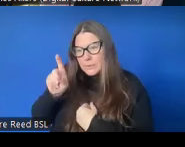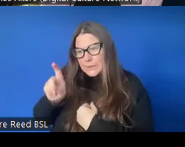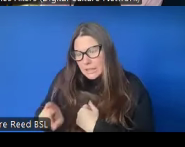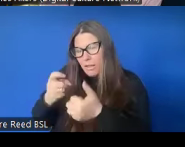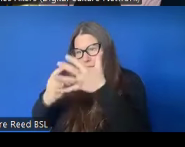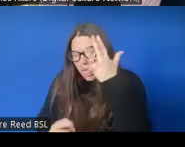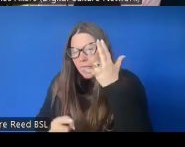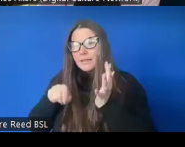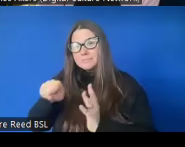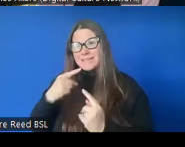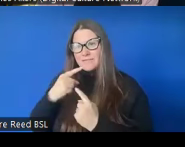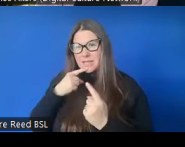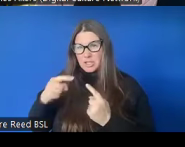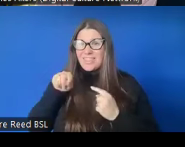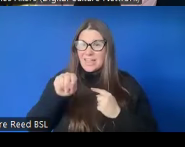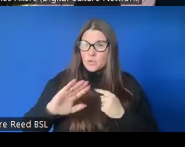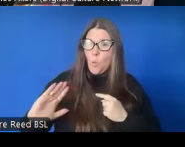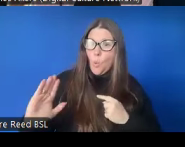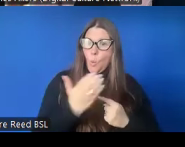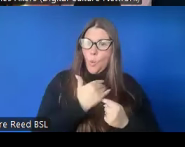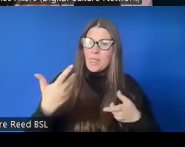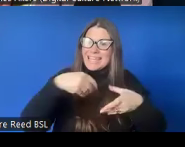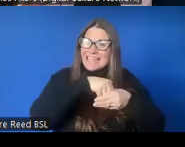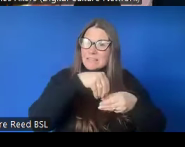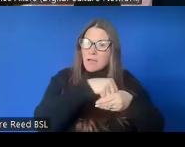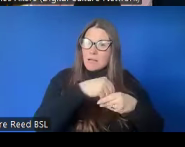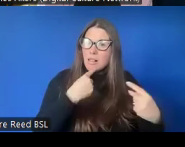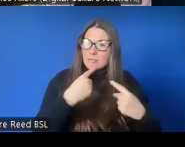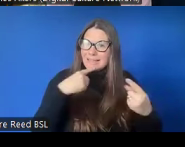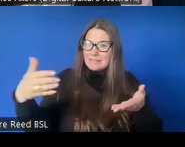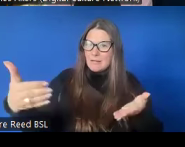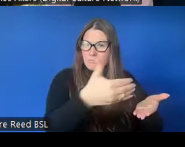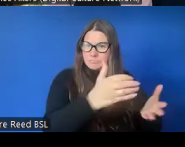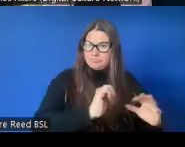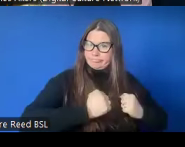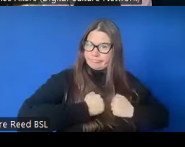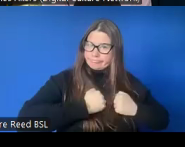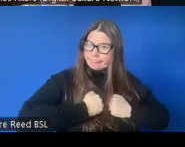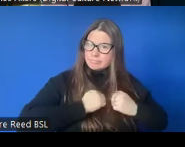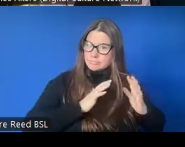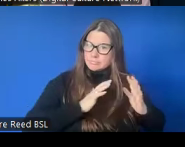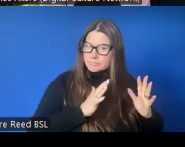Those are all internal data. Stuff that you own, it's about you. There is also external data as well.